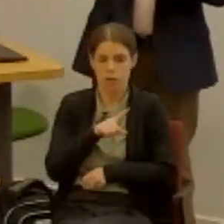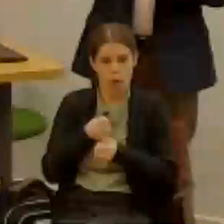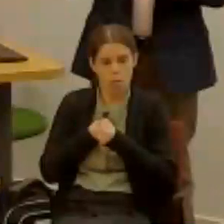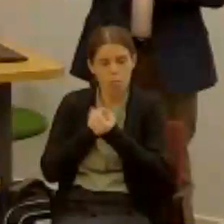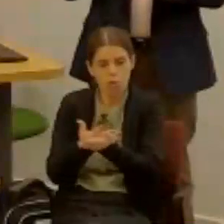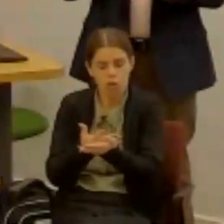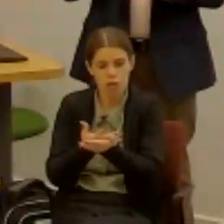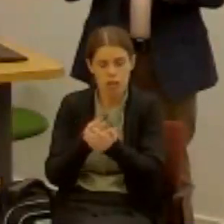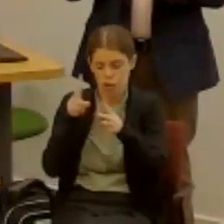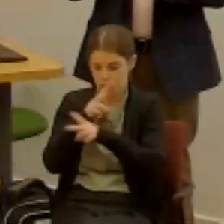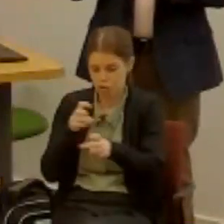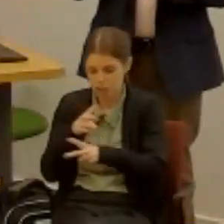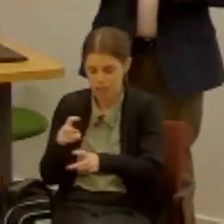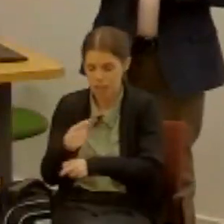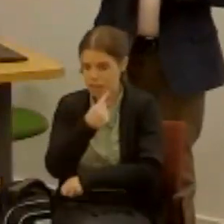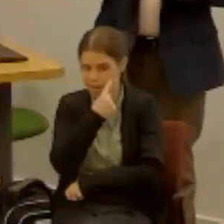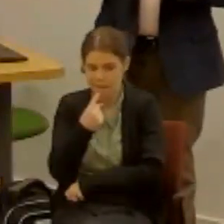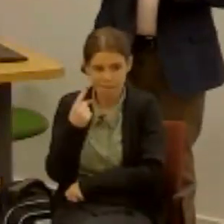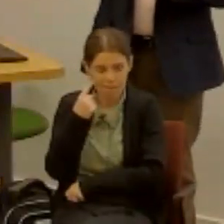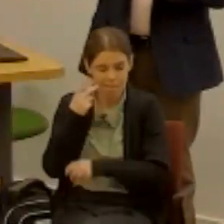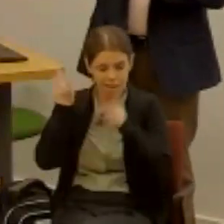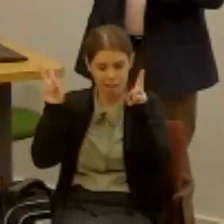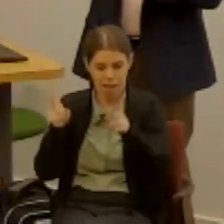marginal receptive effects on limited outcomes.